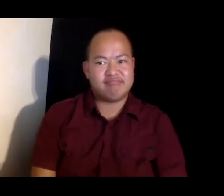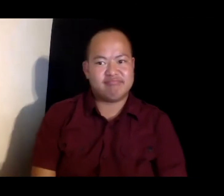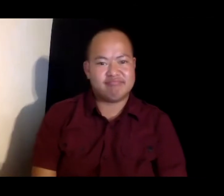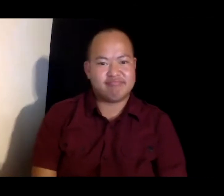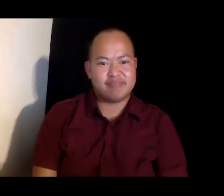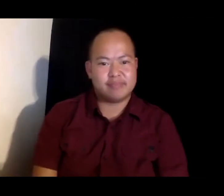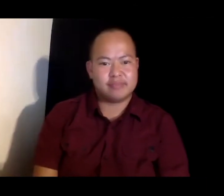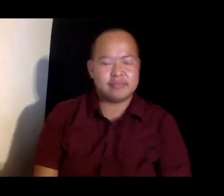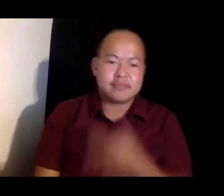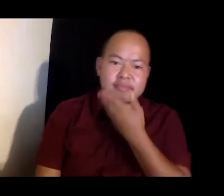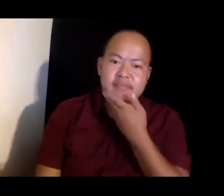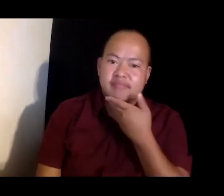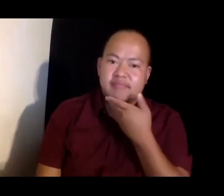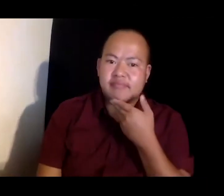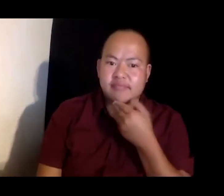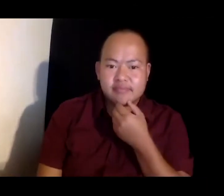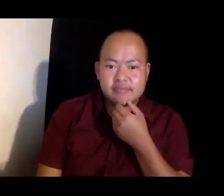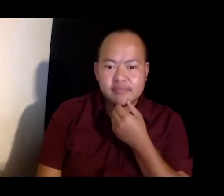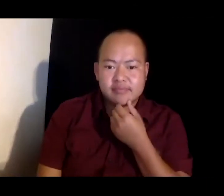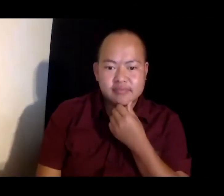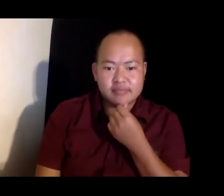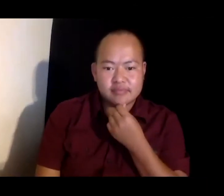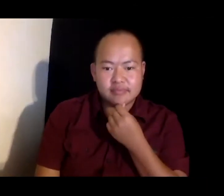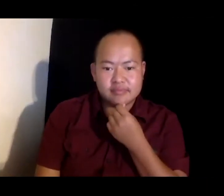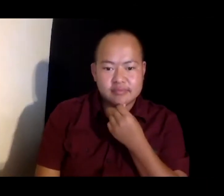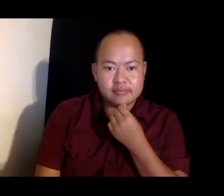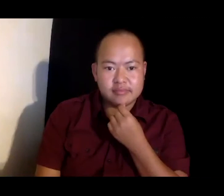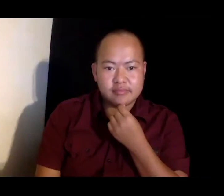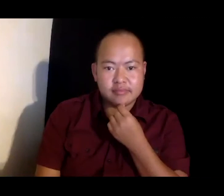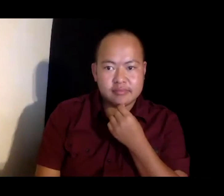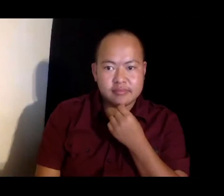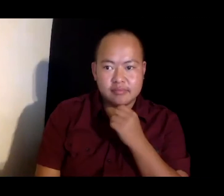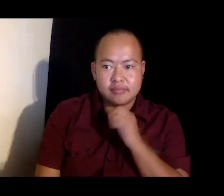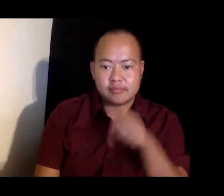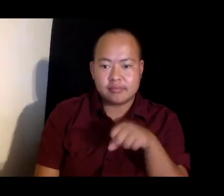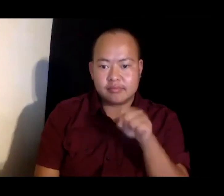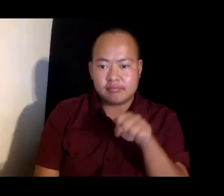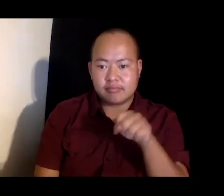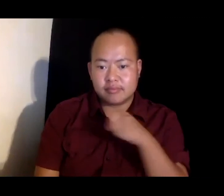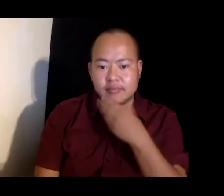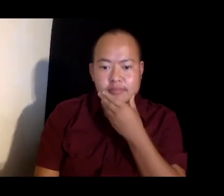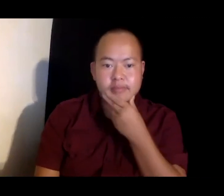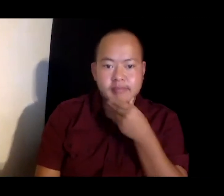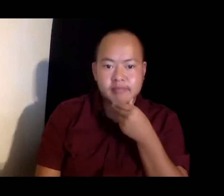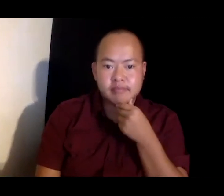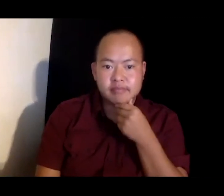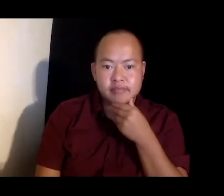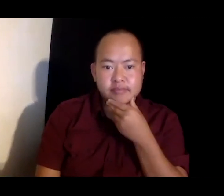I want to change the subject if you don't mind cause we only have a few minutes left and I wanna tell you my biggest frustration.